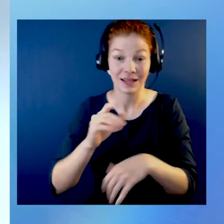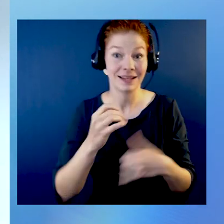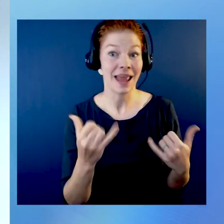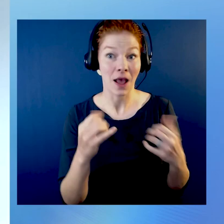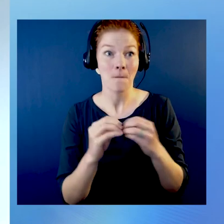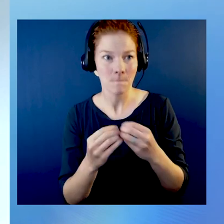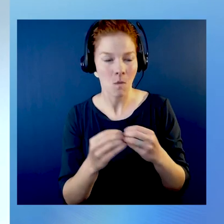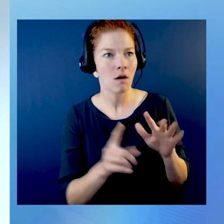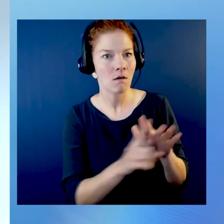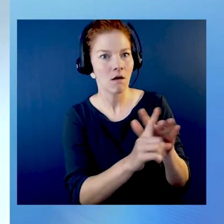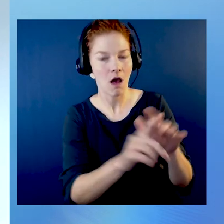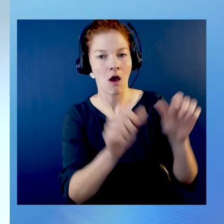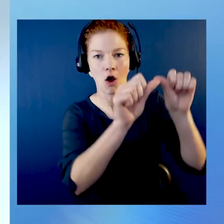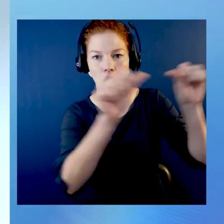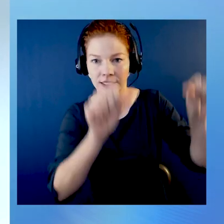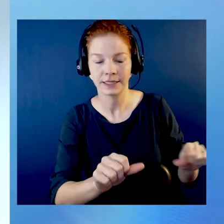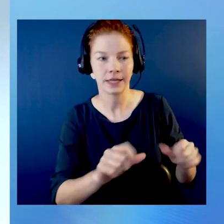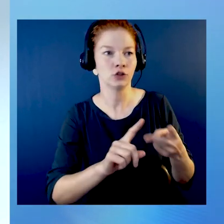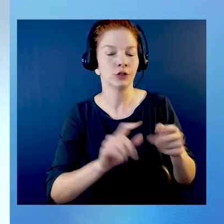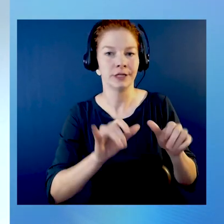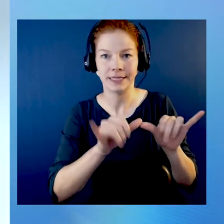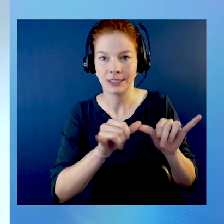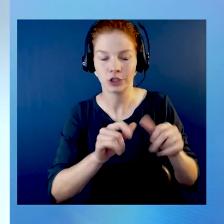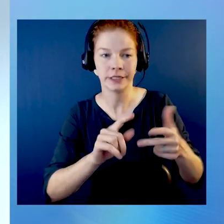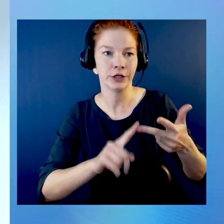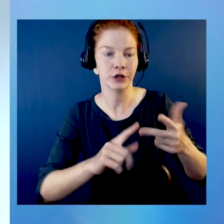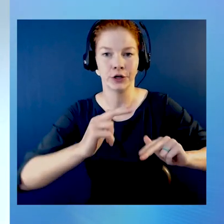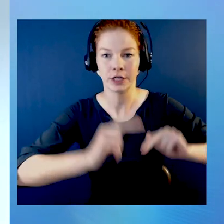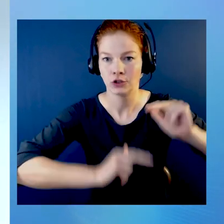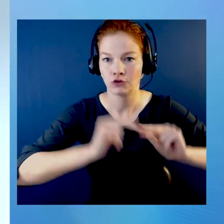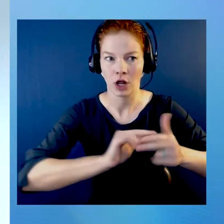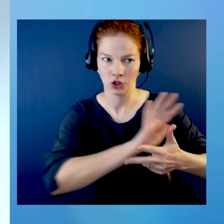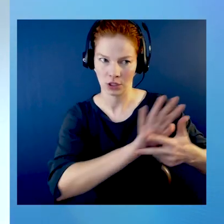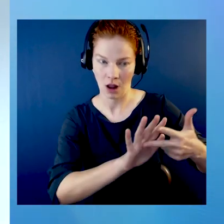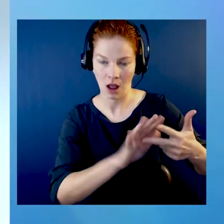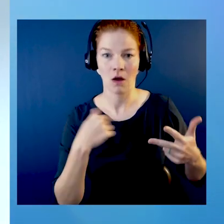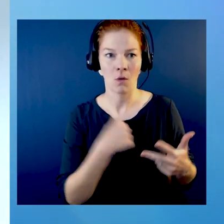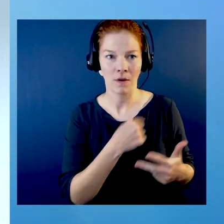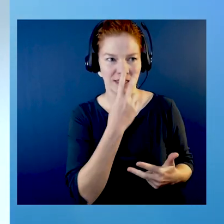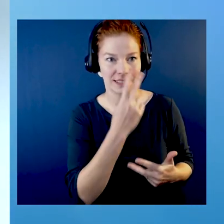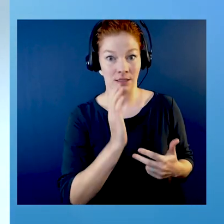engineering, and construction spaces, we've just seen some great customers take the engine